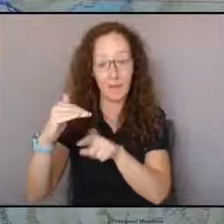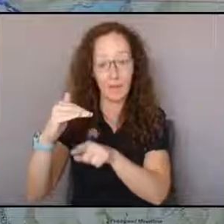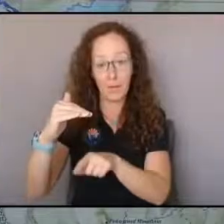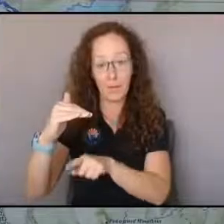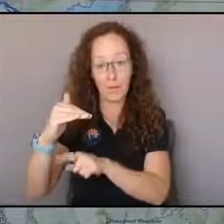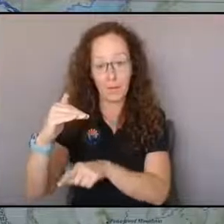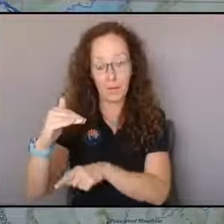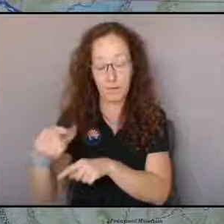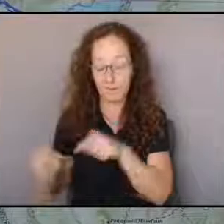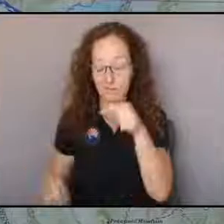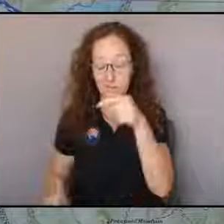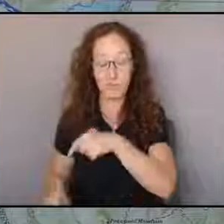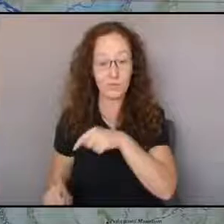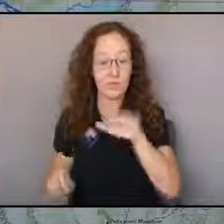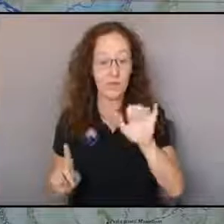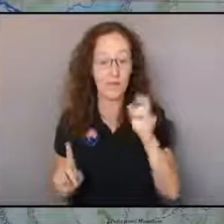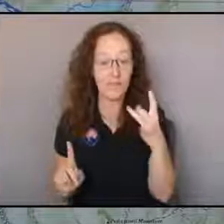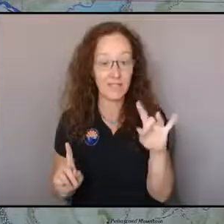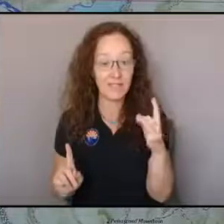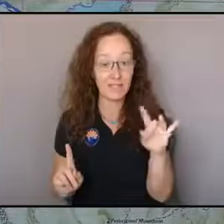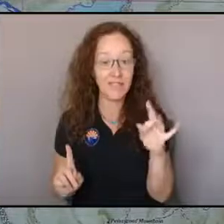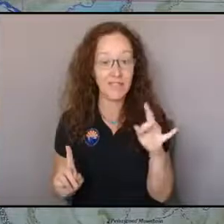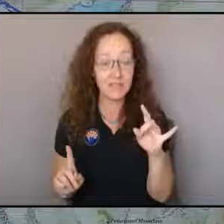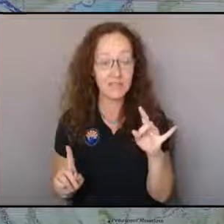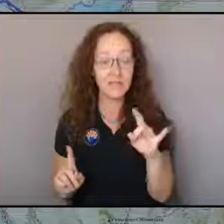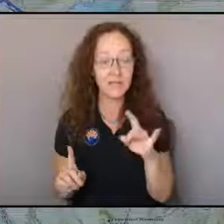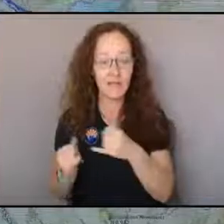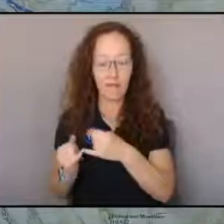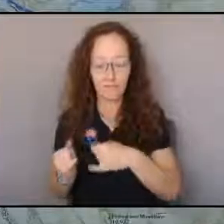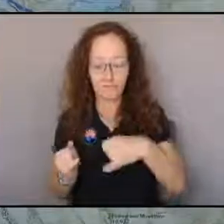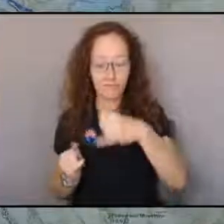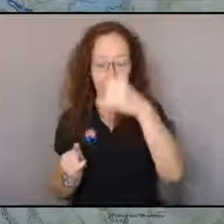WEST SIDE OF THE FIRE HERE, GOING TOWARDS THE 518, THIS